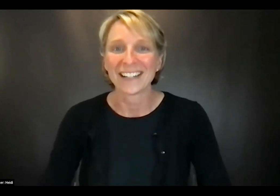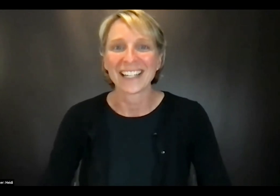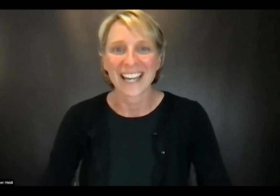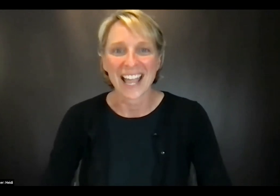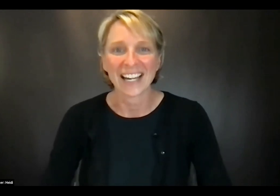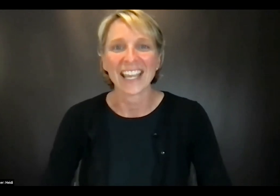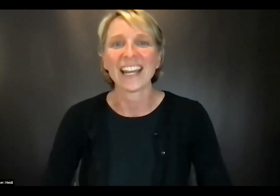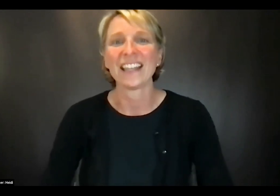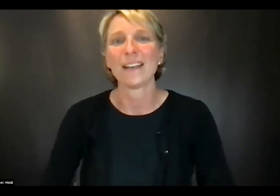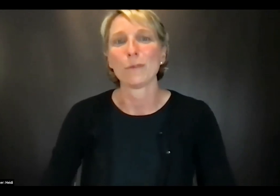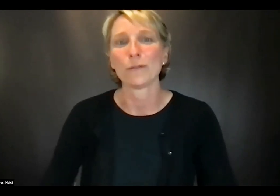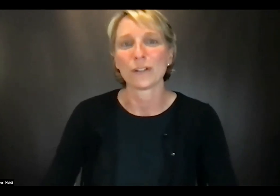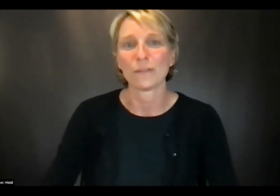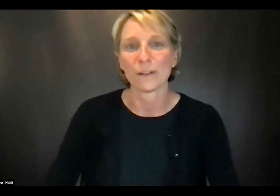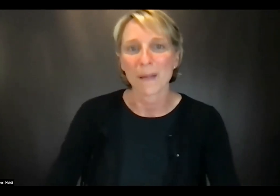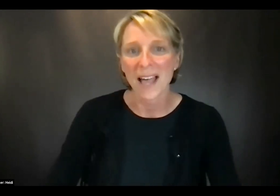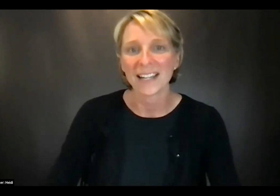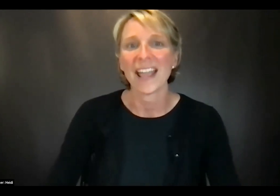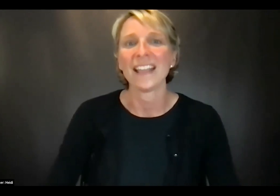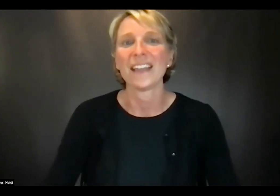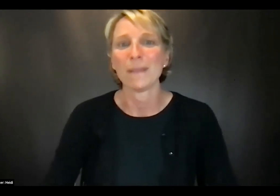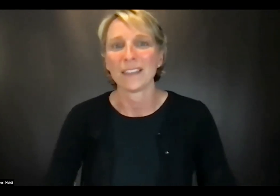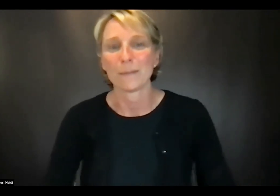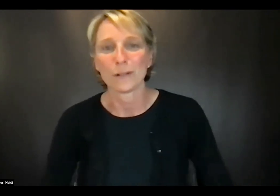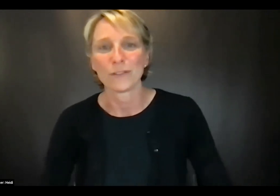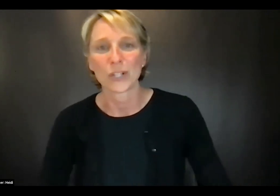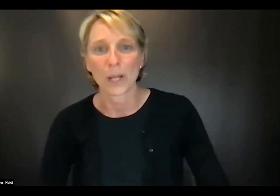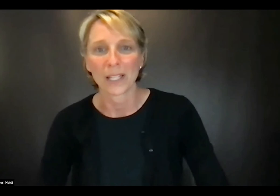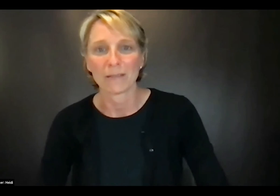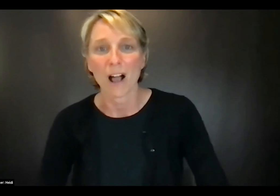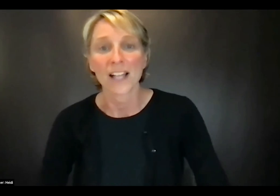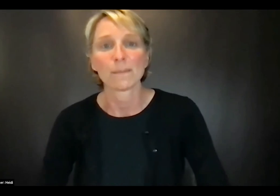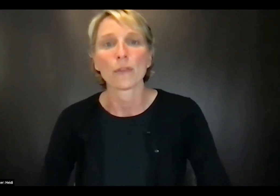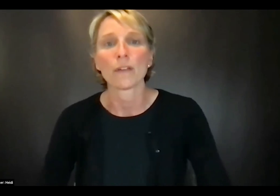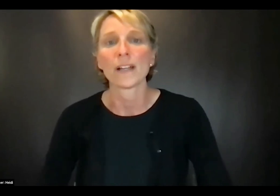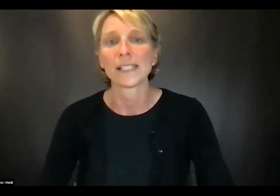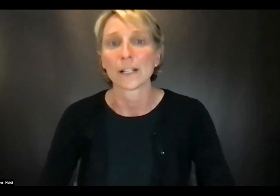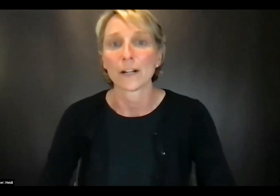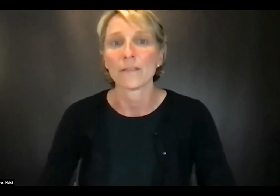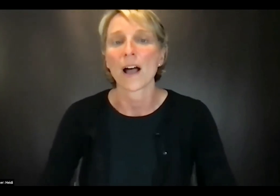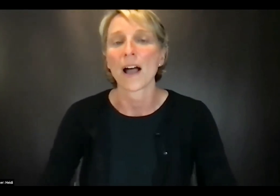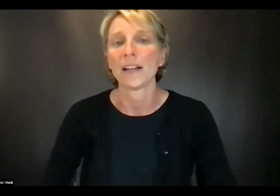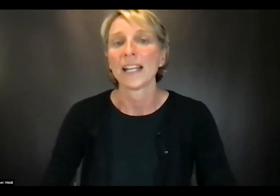Connecticut and then moved to Vermont, and then made the move to Willie Ross. Both of us serve on